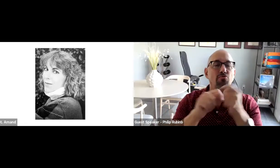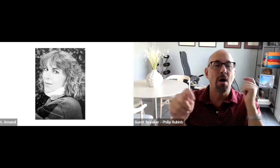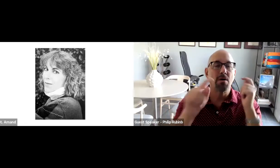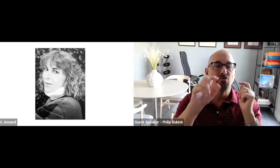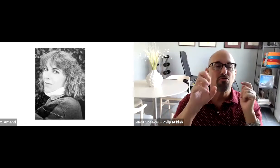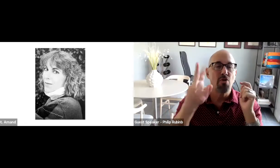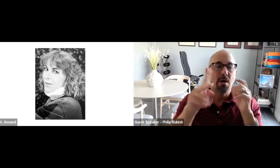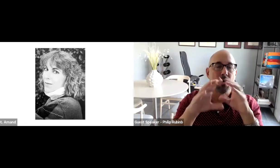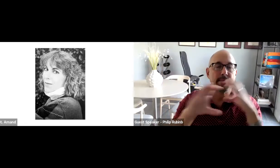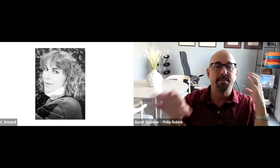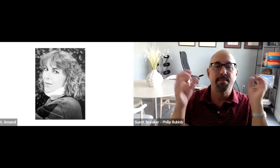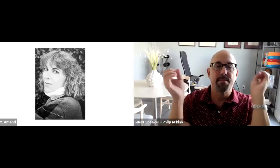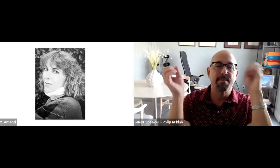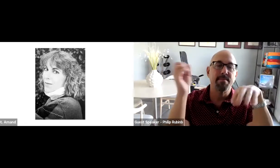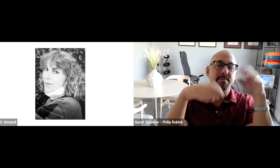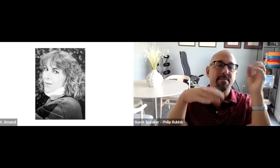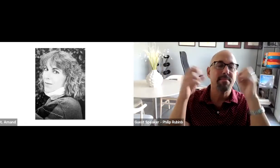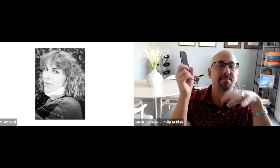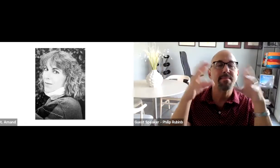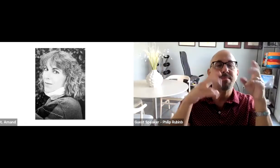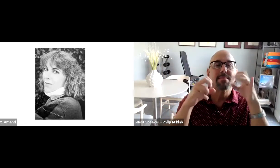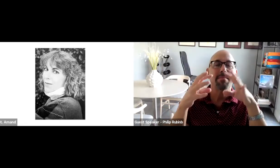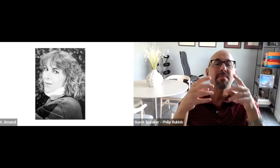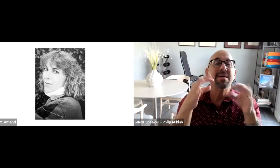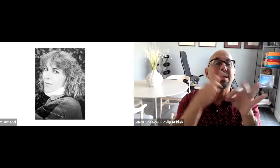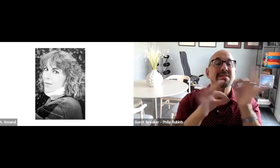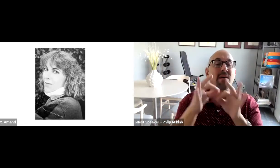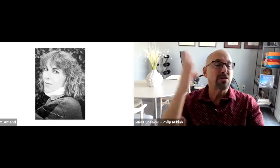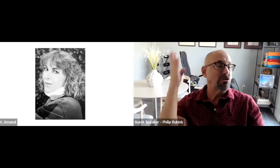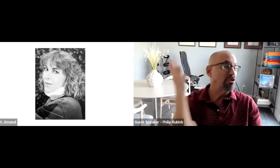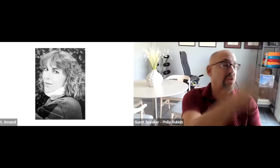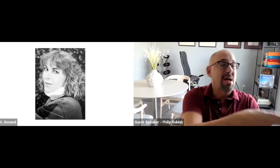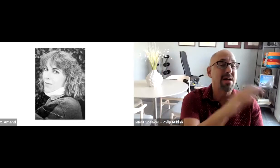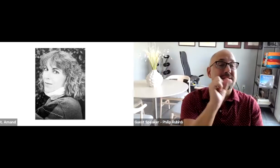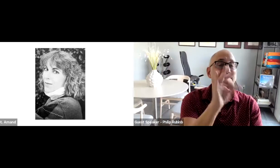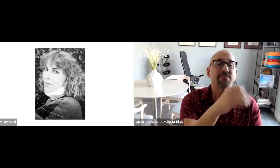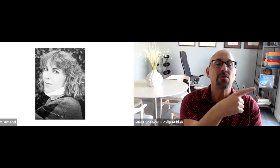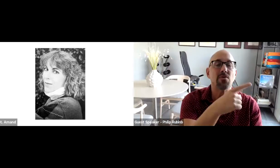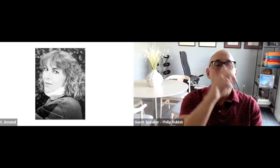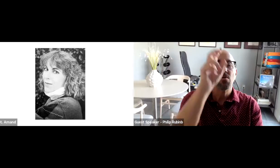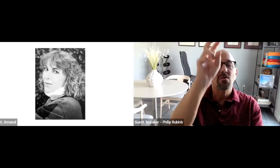so he packed up everything and got a truck, packed it full of his stuff.